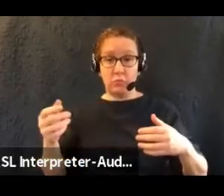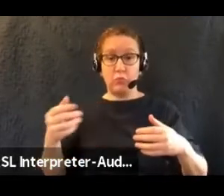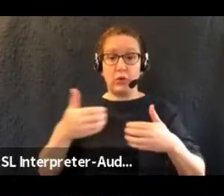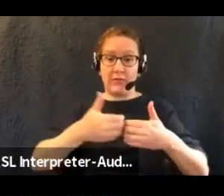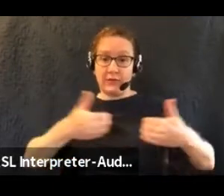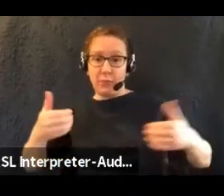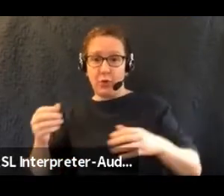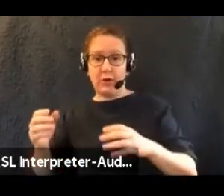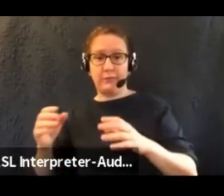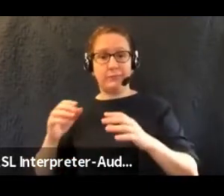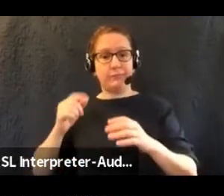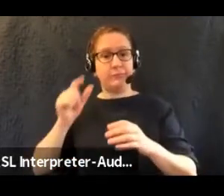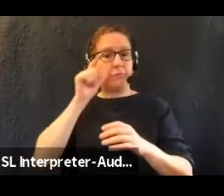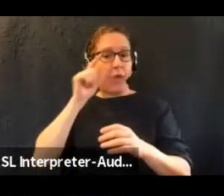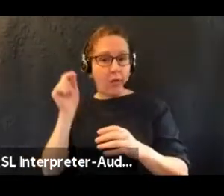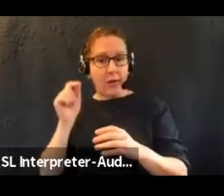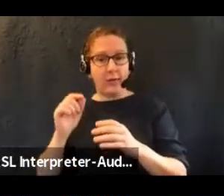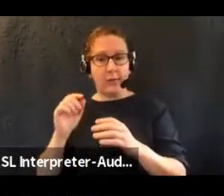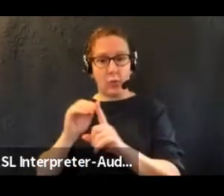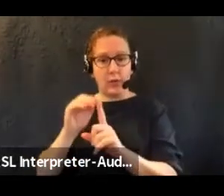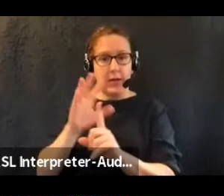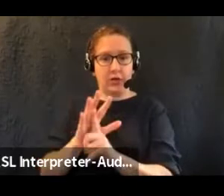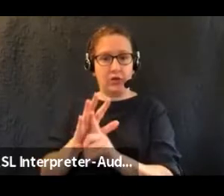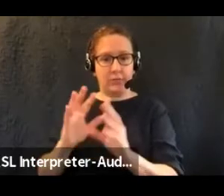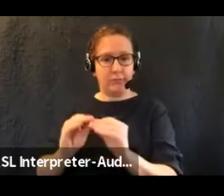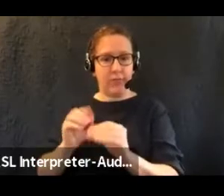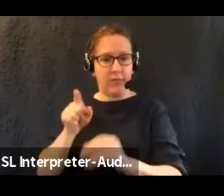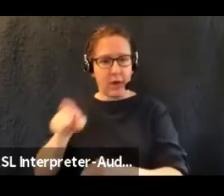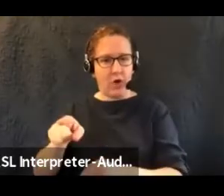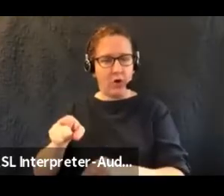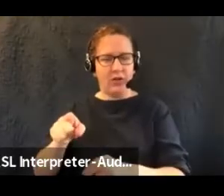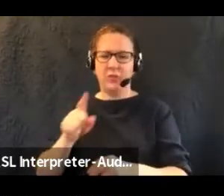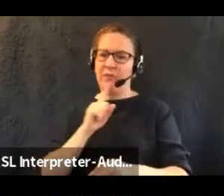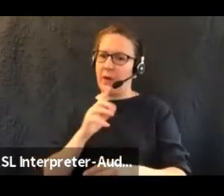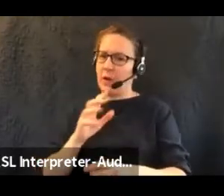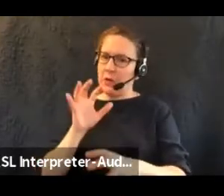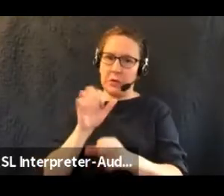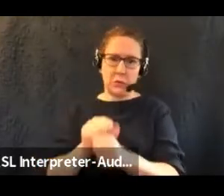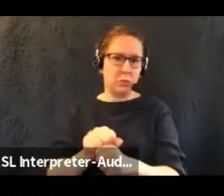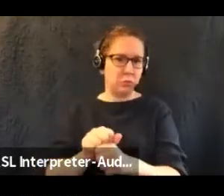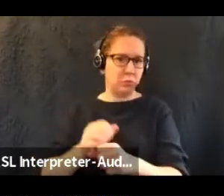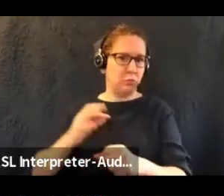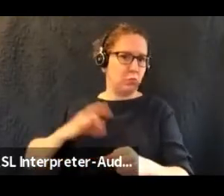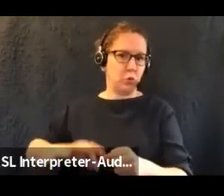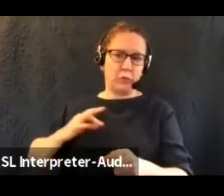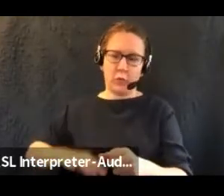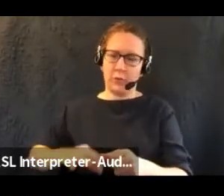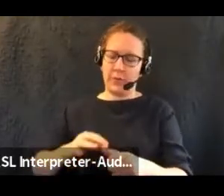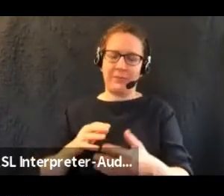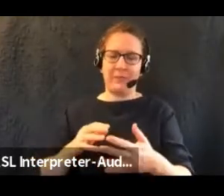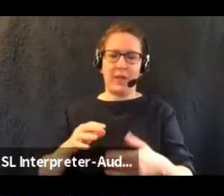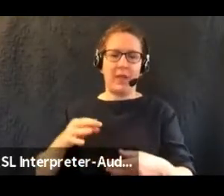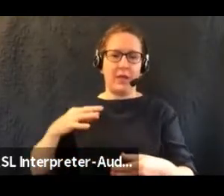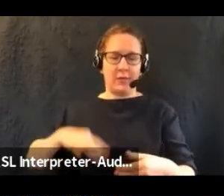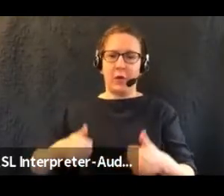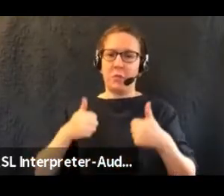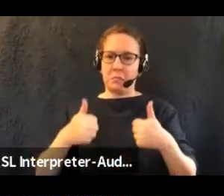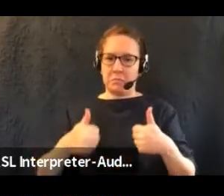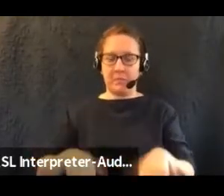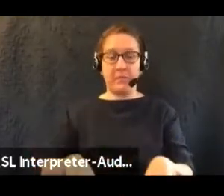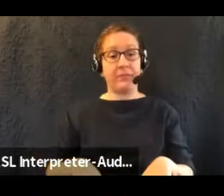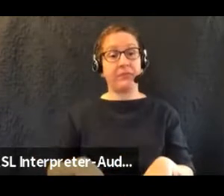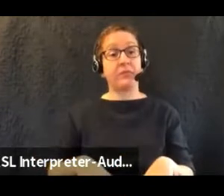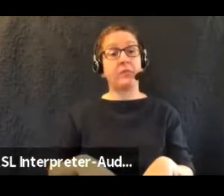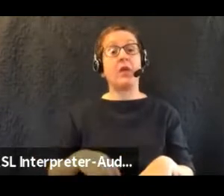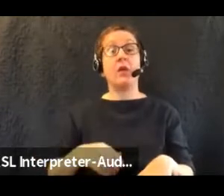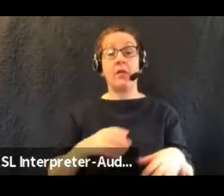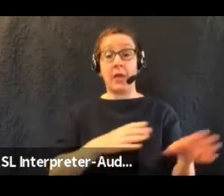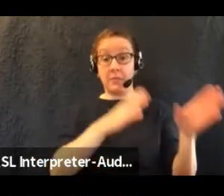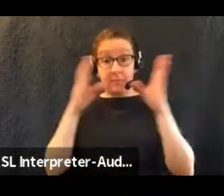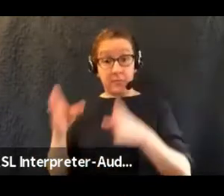very useful, so going beyond that, we look at program content and in this case, with